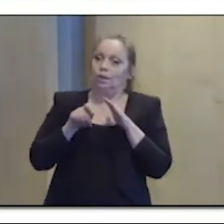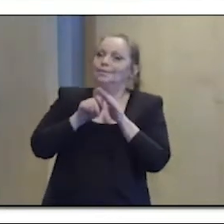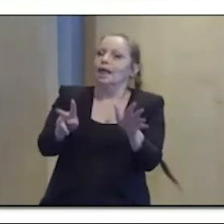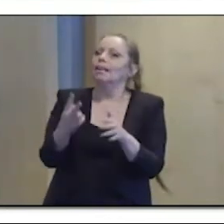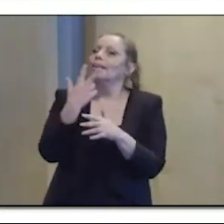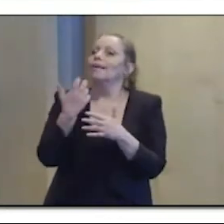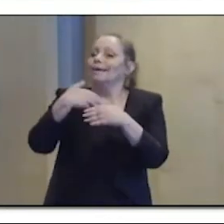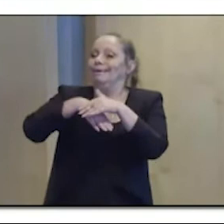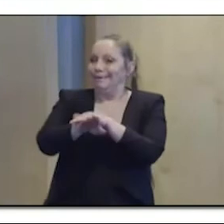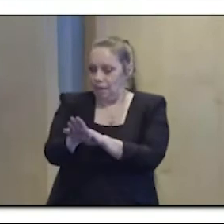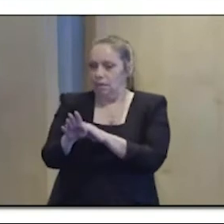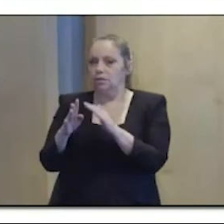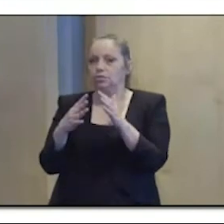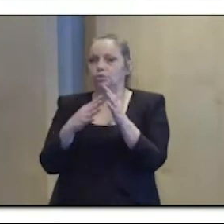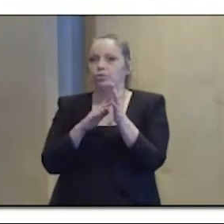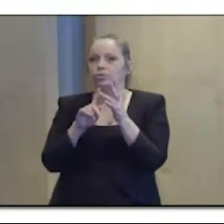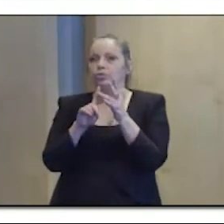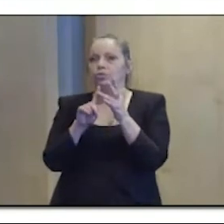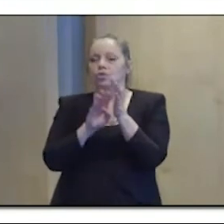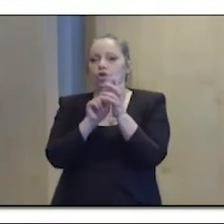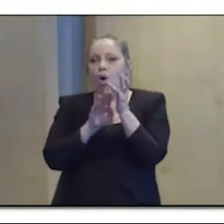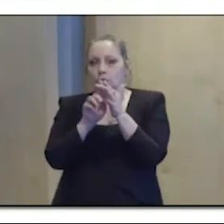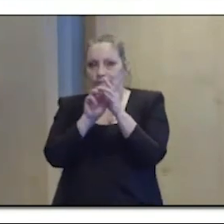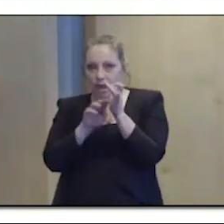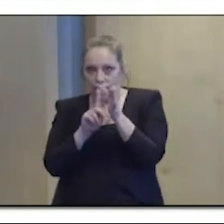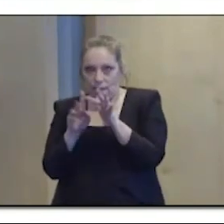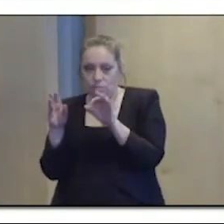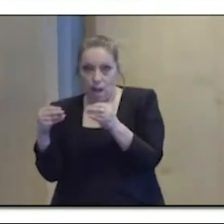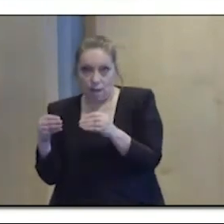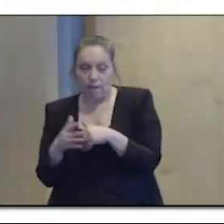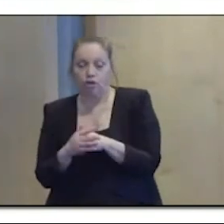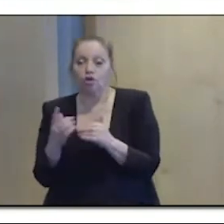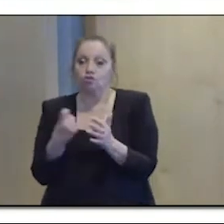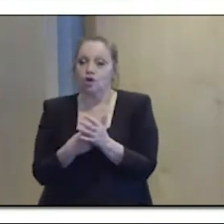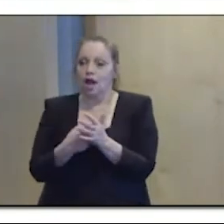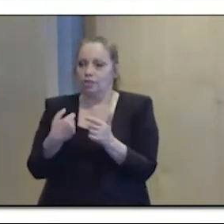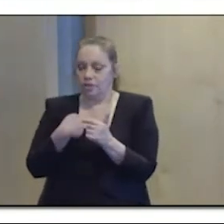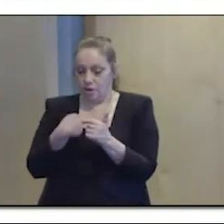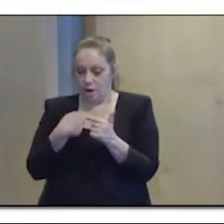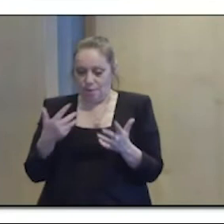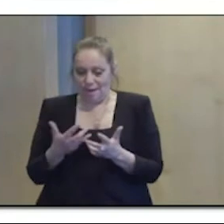the wholesale market that retailers buy rather than I'm being encouraged with a feed-in tariff